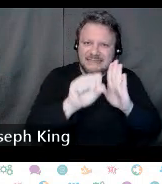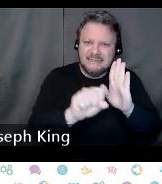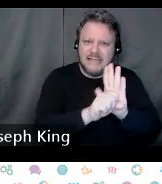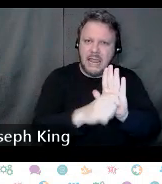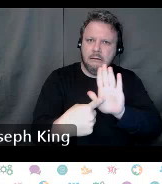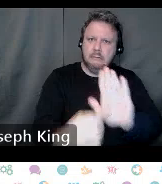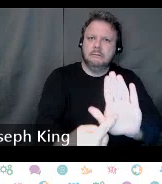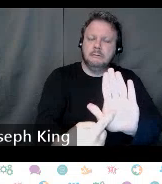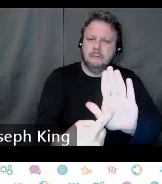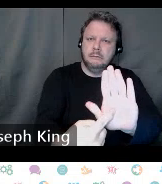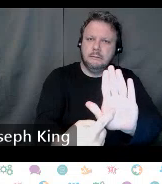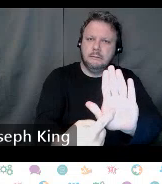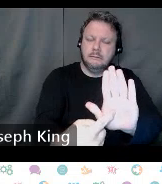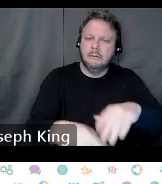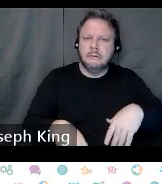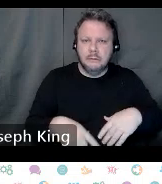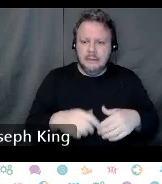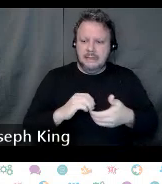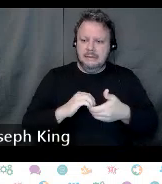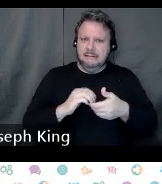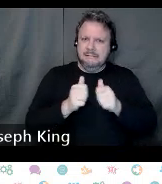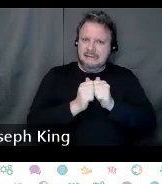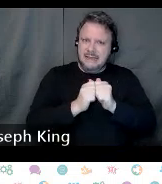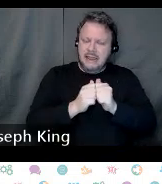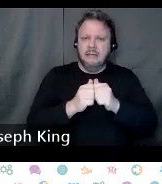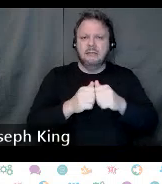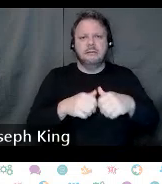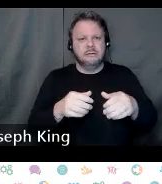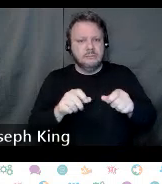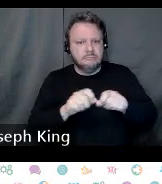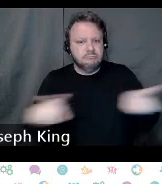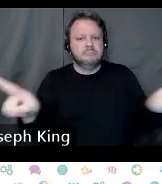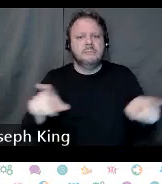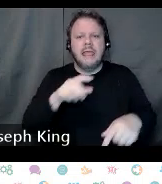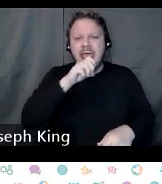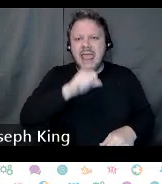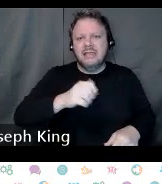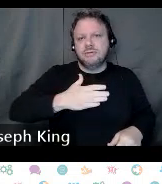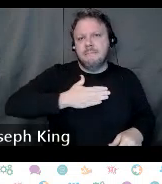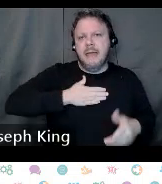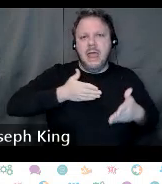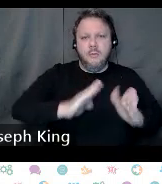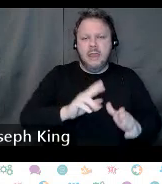and together they launched the age my way North Carolina initiative to foster age